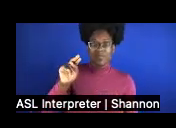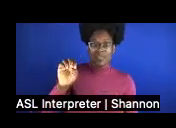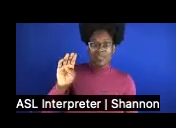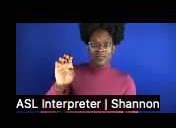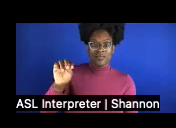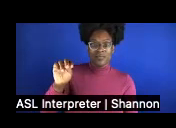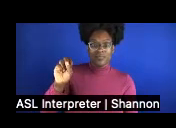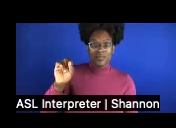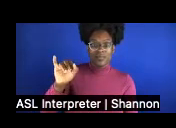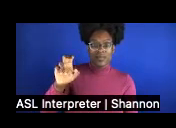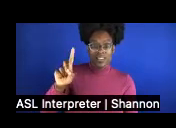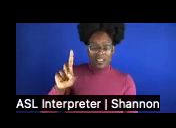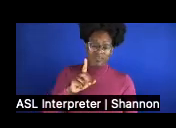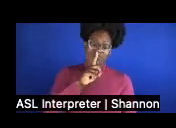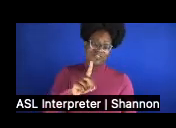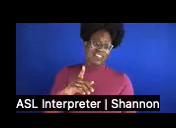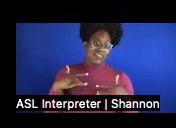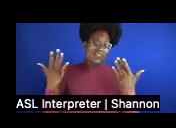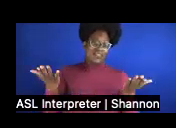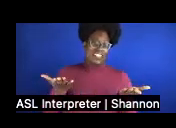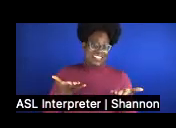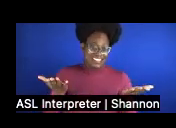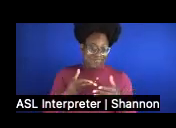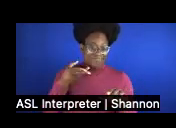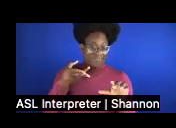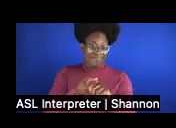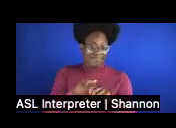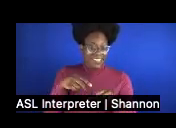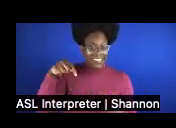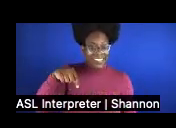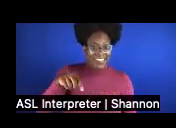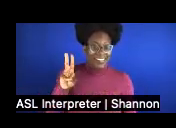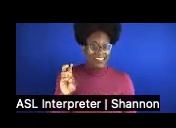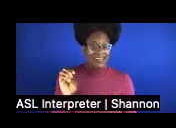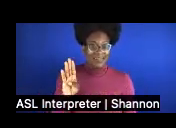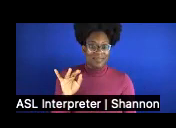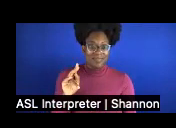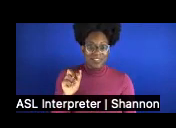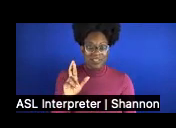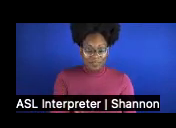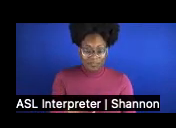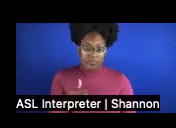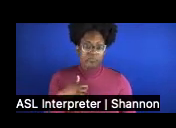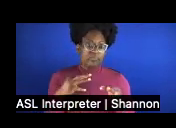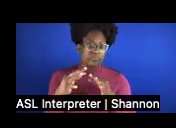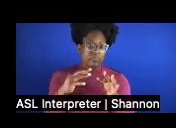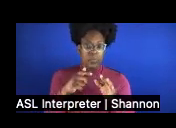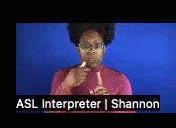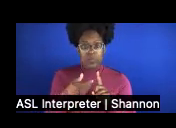taking part in this wonderful webinar. Again, a little bit about me, I direct the Writing and